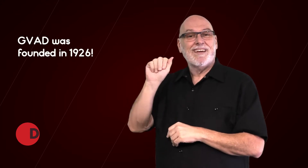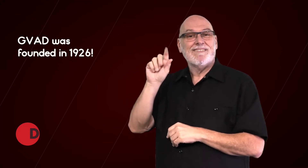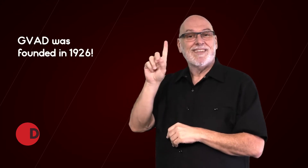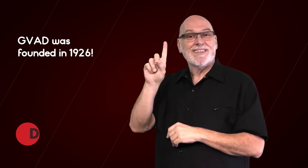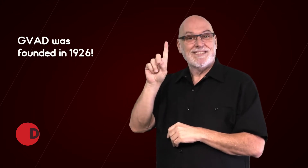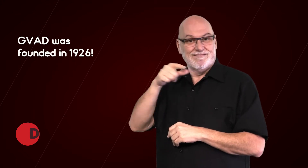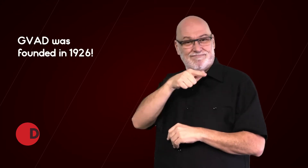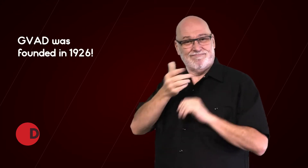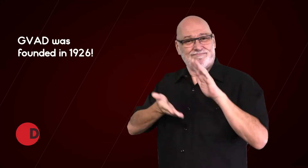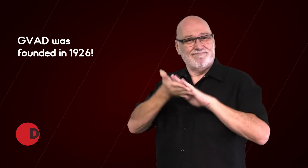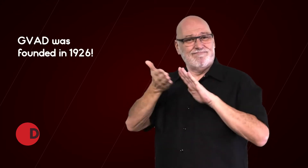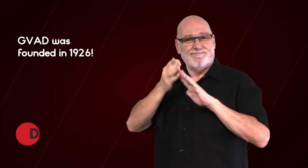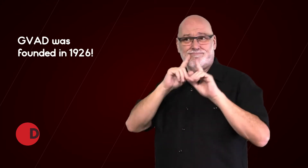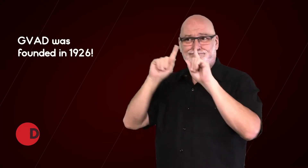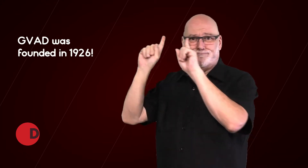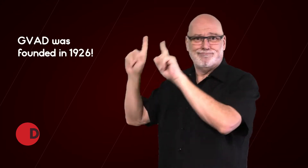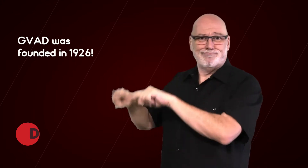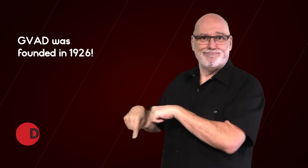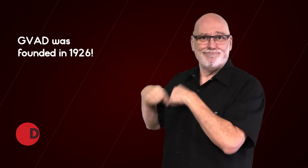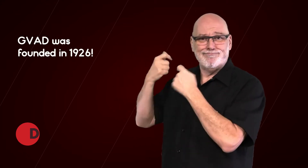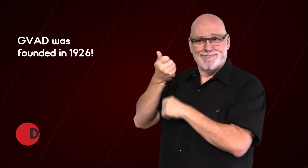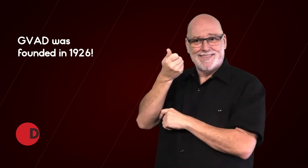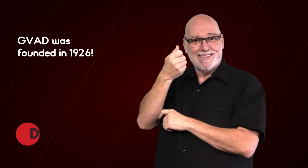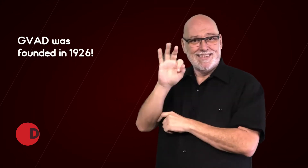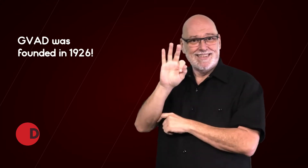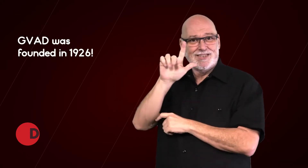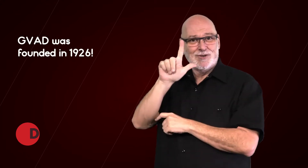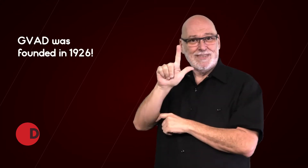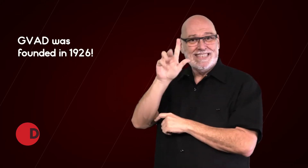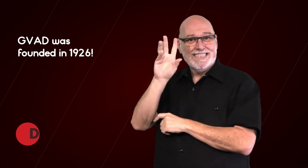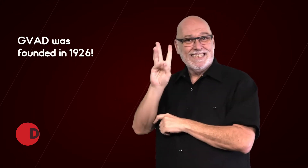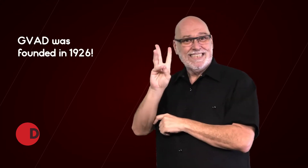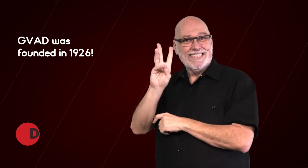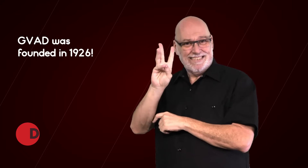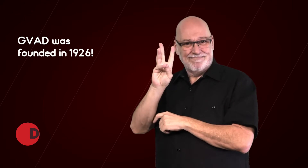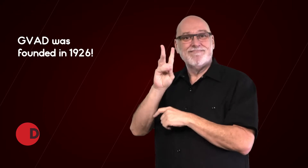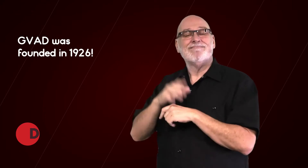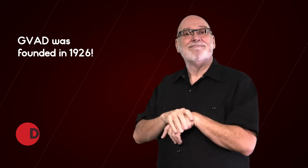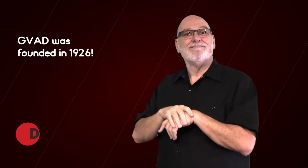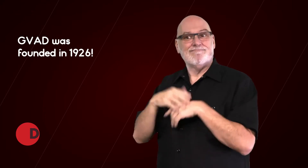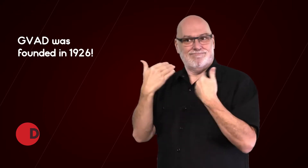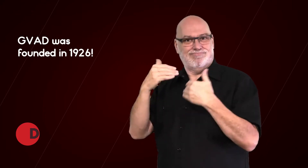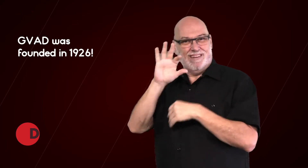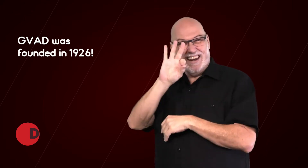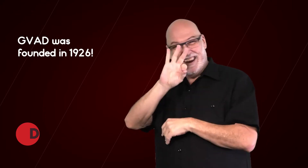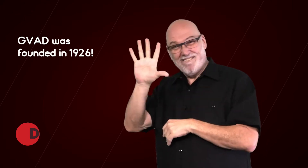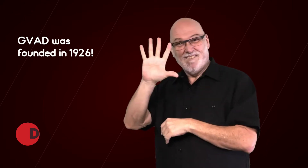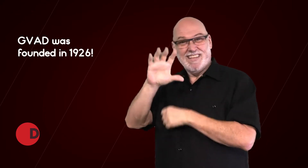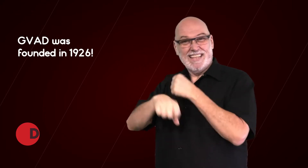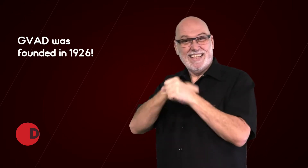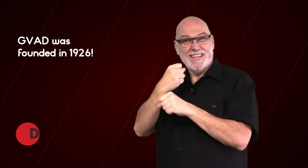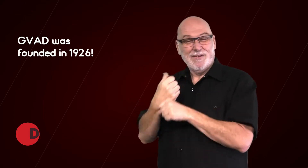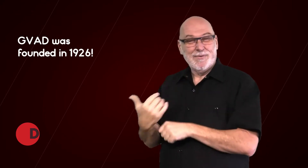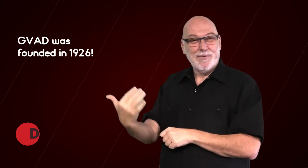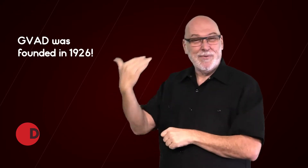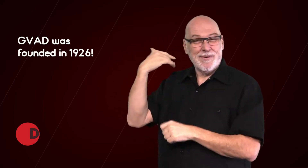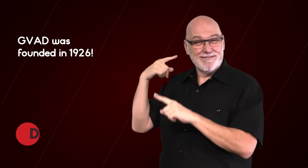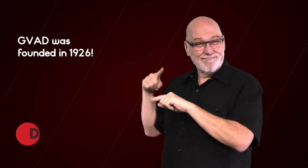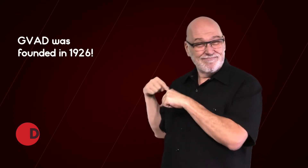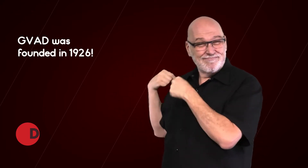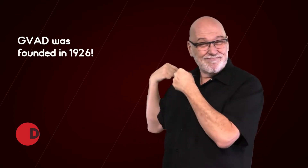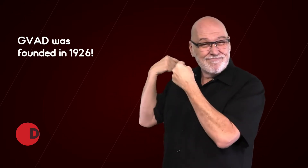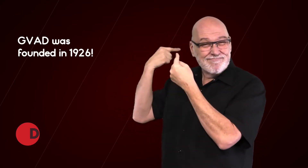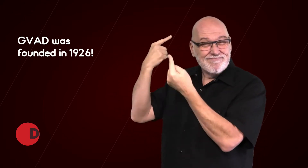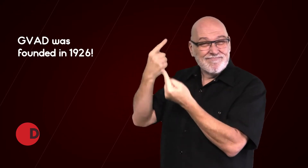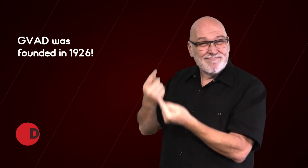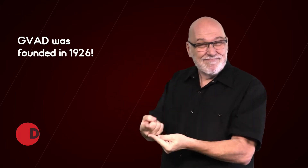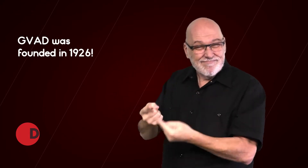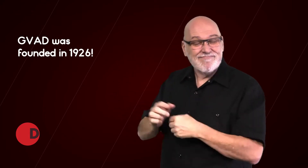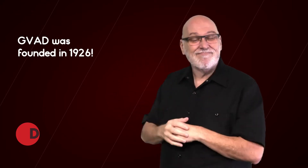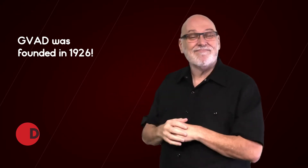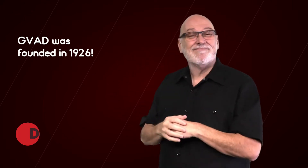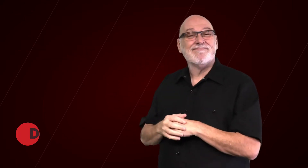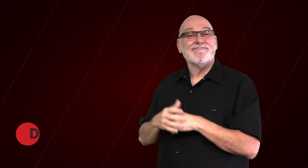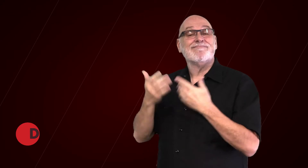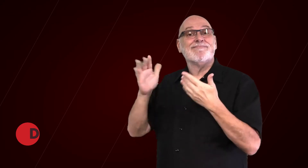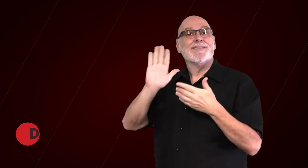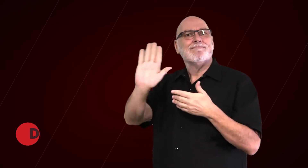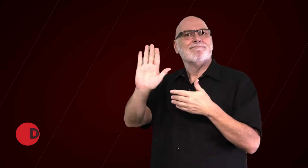GVAD has been running since 1926...95 years ago!